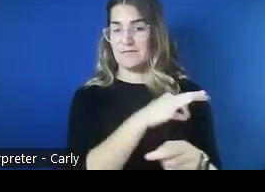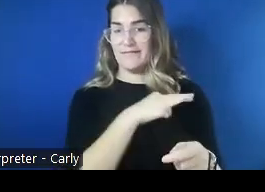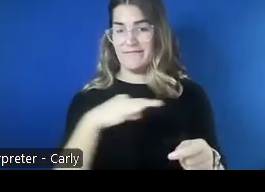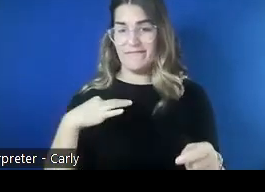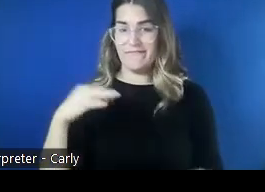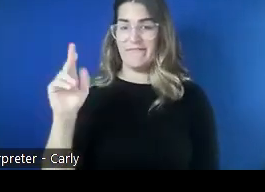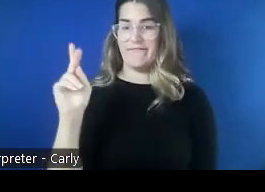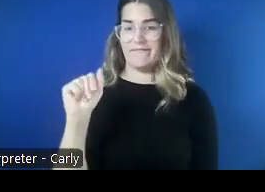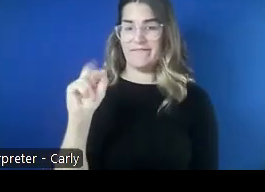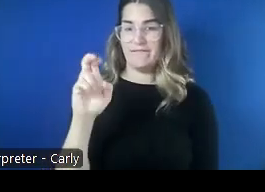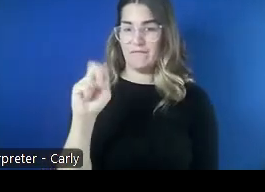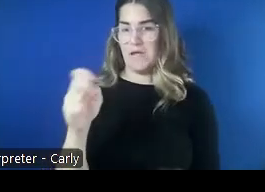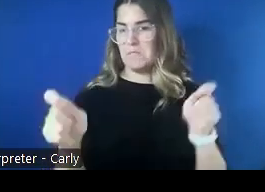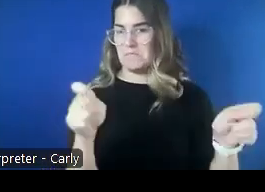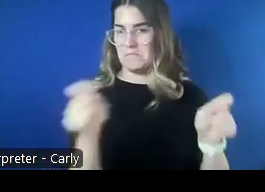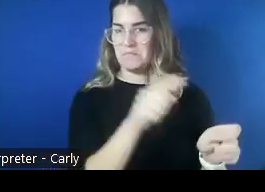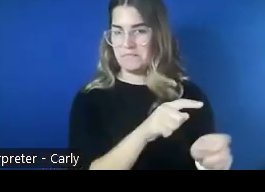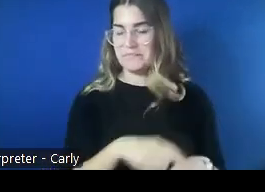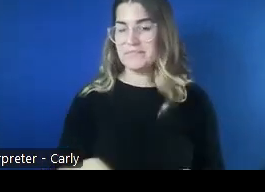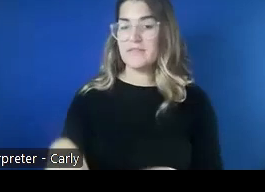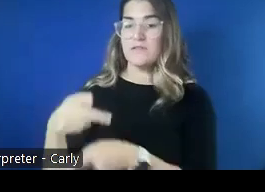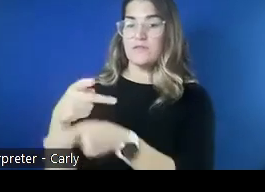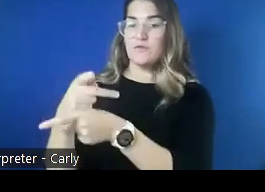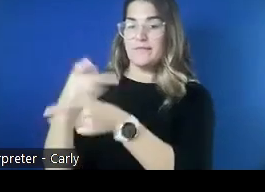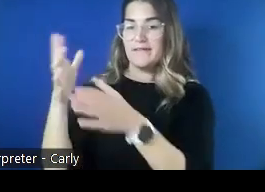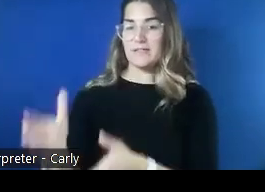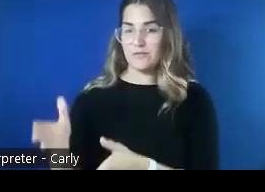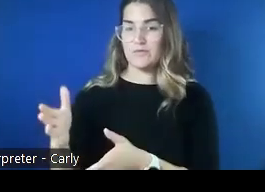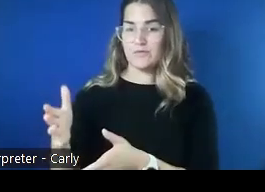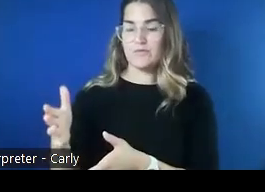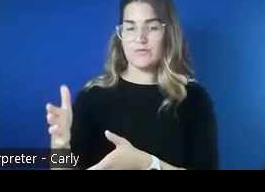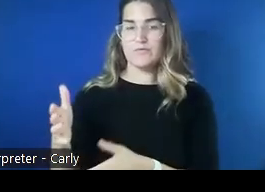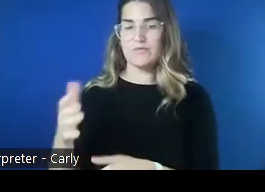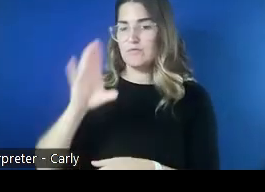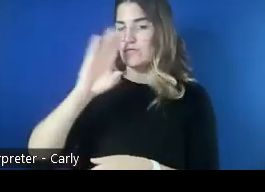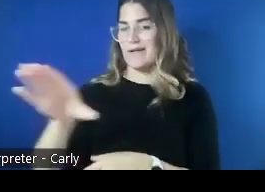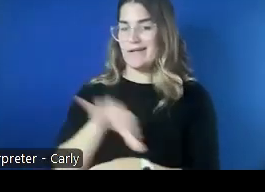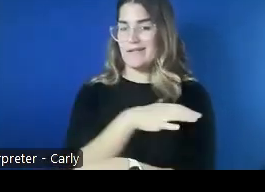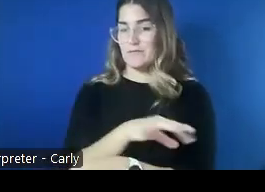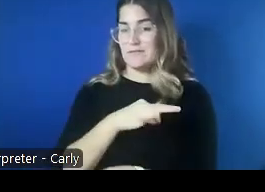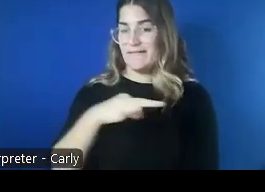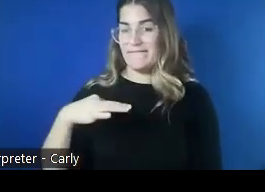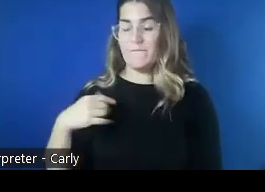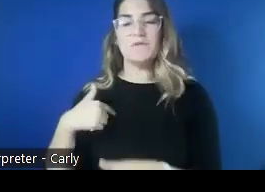uh facilitates one for supervisors who supervise those direct clinical staff um which I facilitate